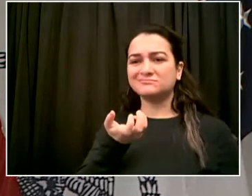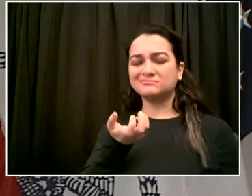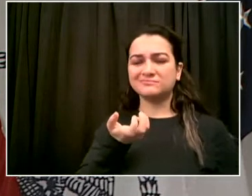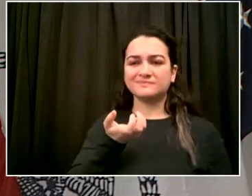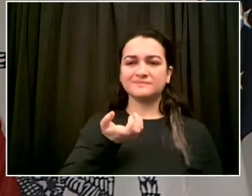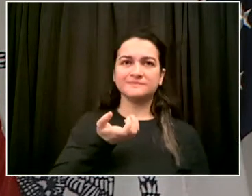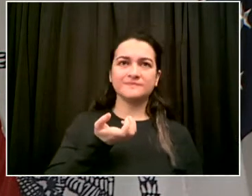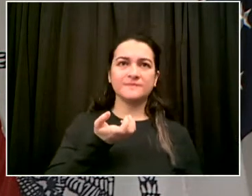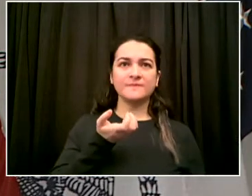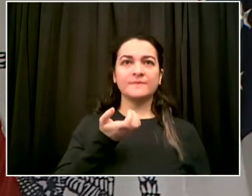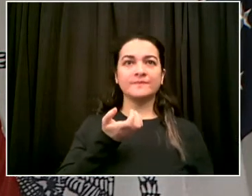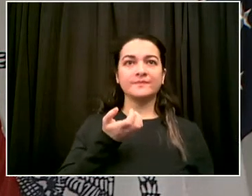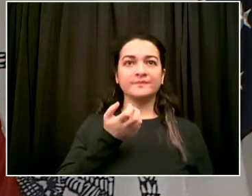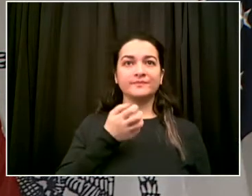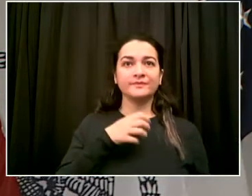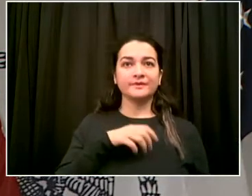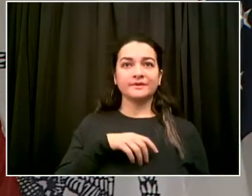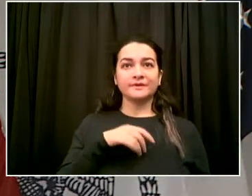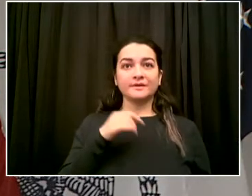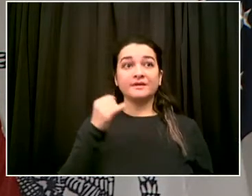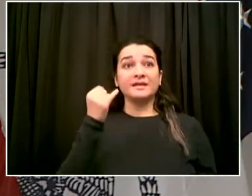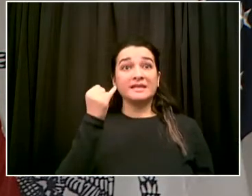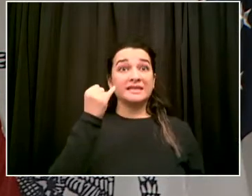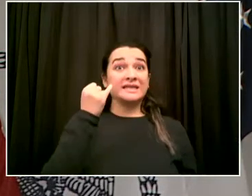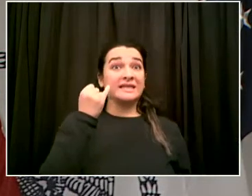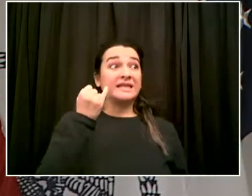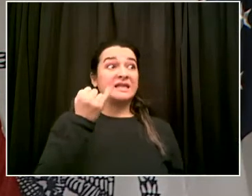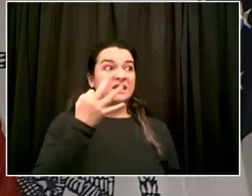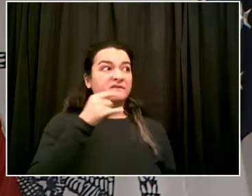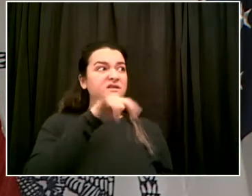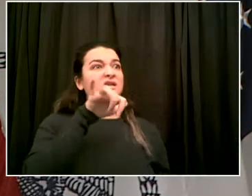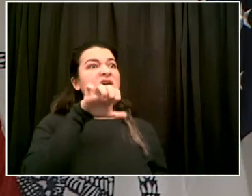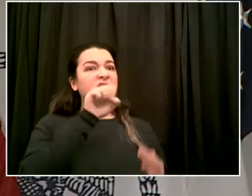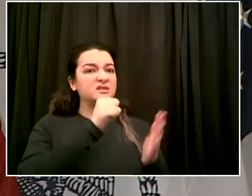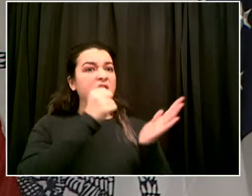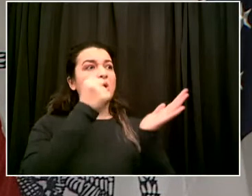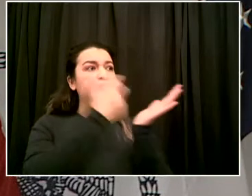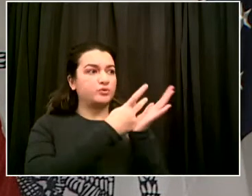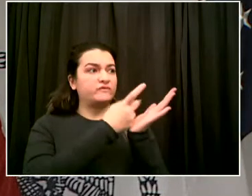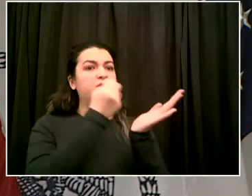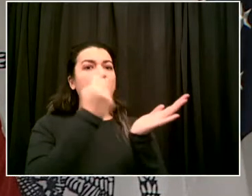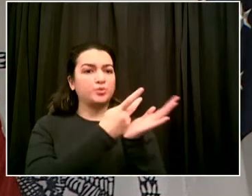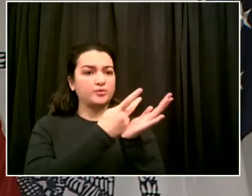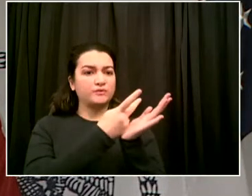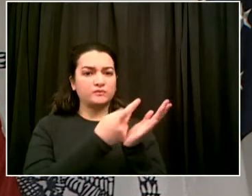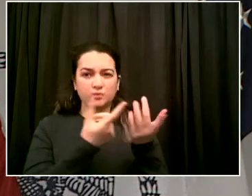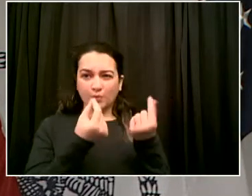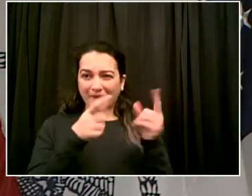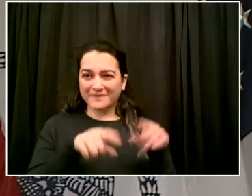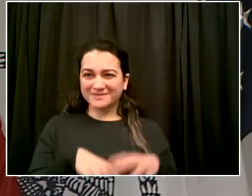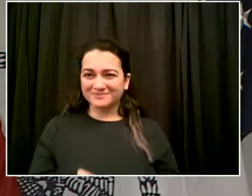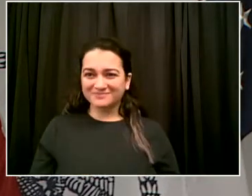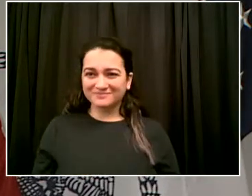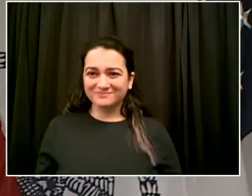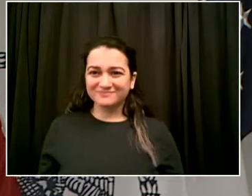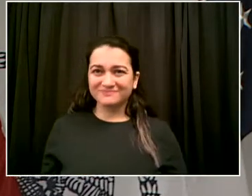IF IT PASSES THE SENATE WHAT DO YOU THINK THEY WILL DO? HAVE YOU TALKED TO THEM ABOUT IT?